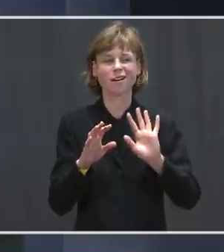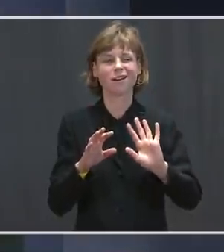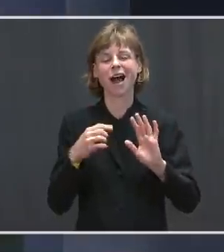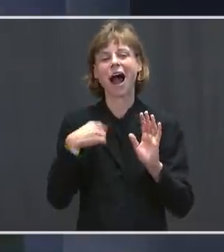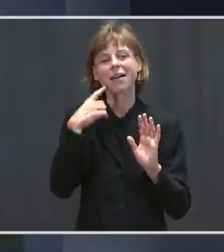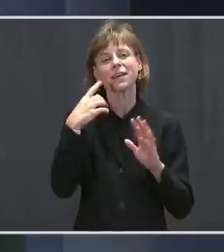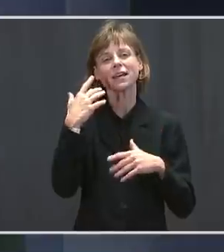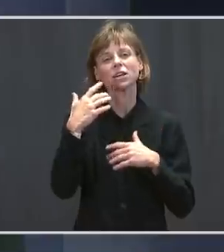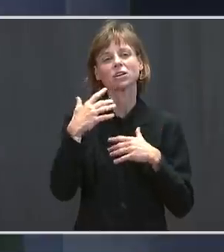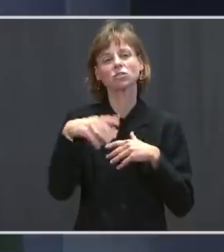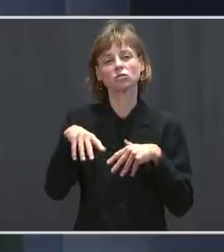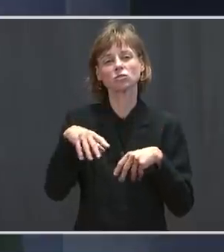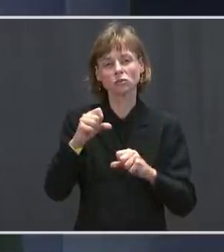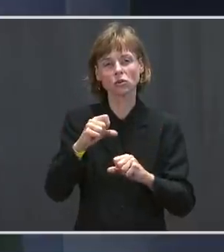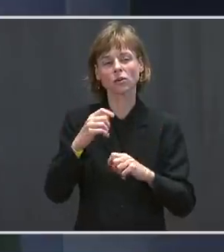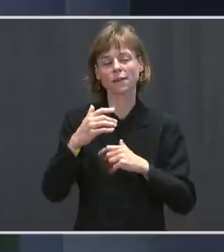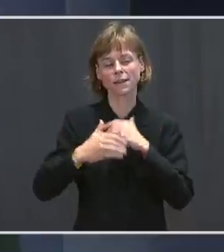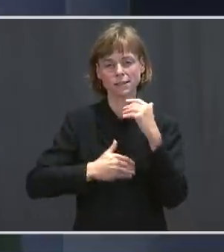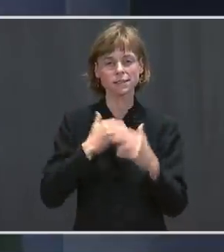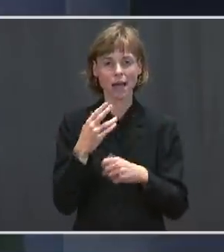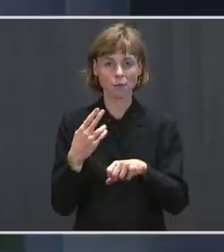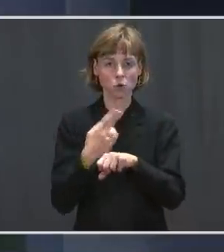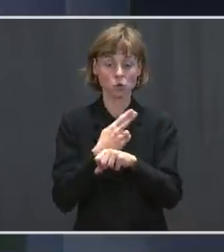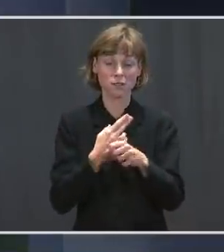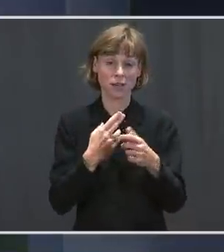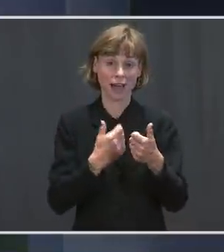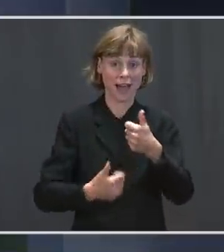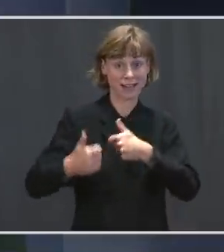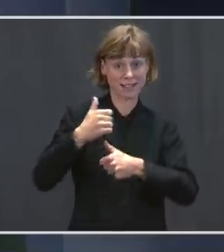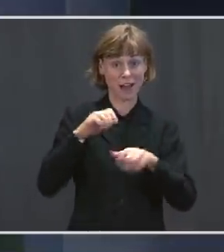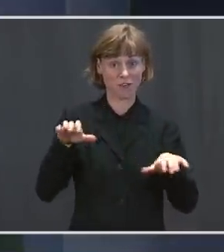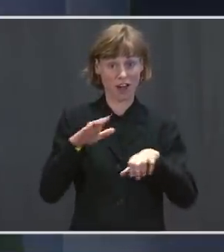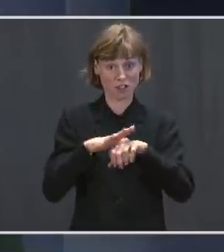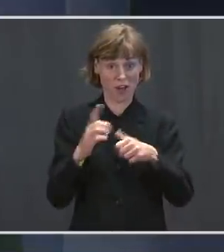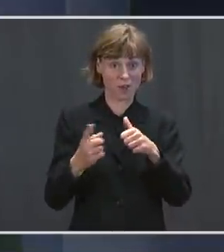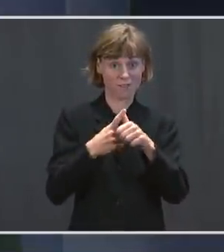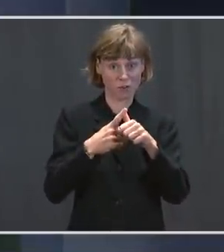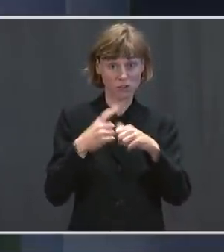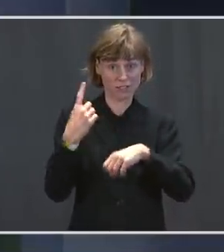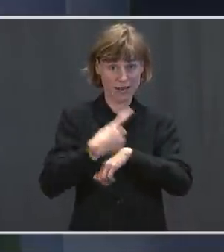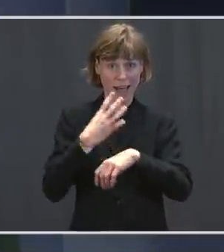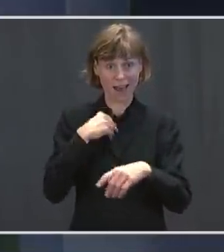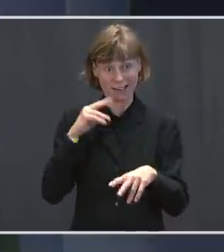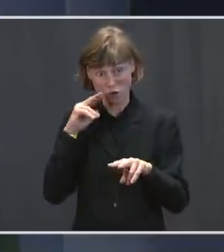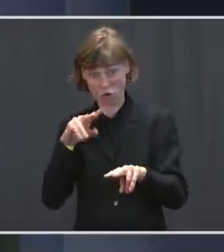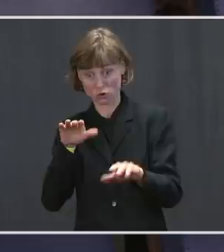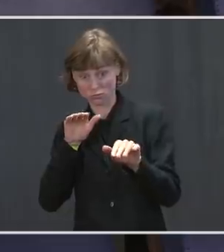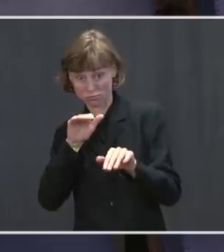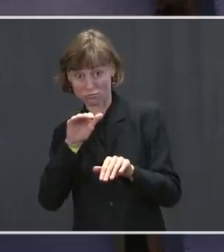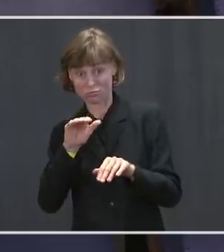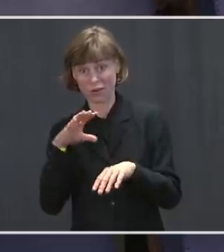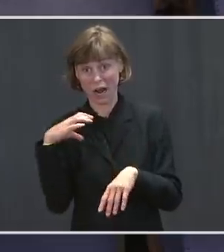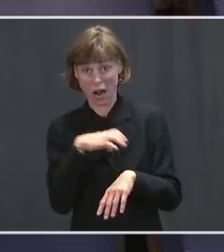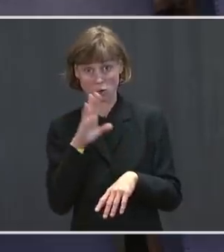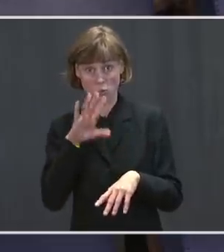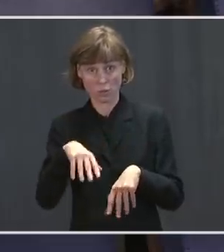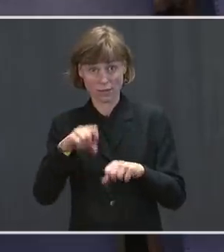already took a step through an executive action on the first day, and he would look to Congress to take the next steps. The Press: Second question. There has been